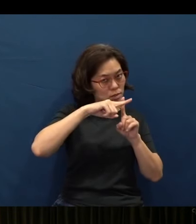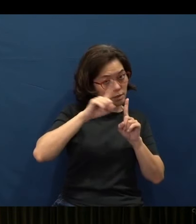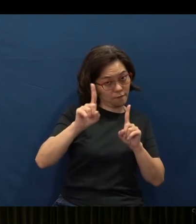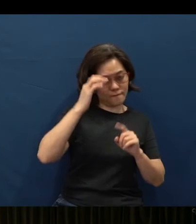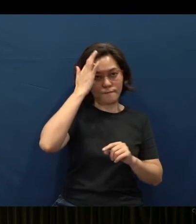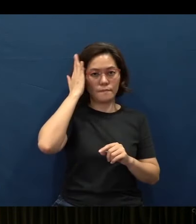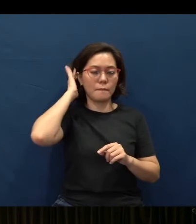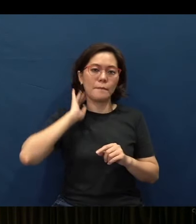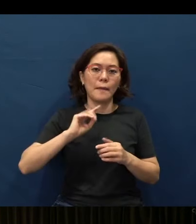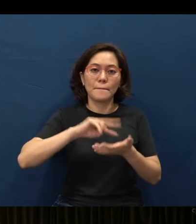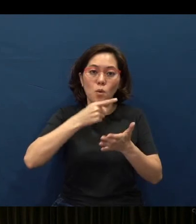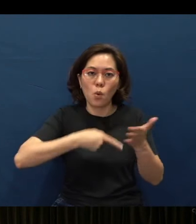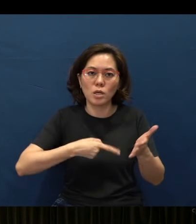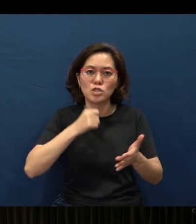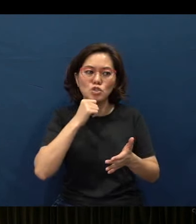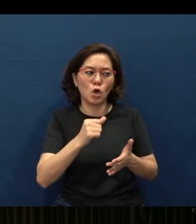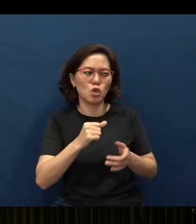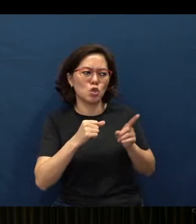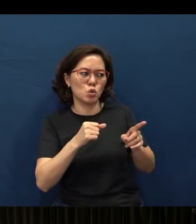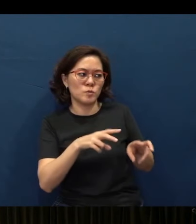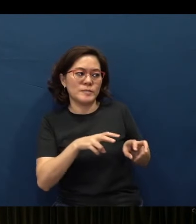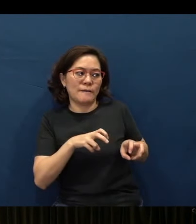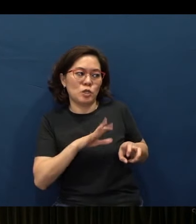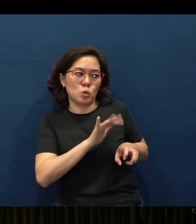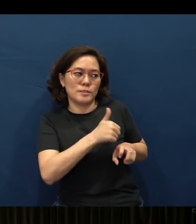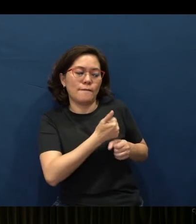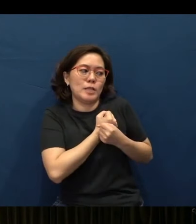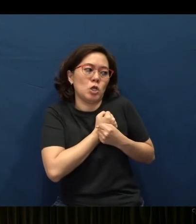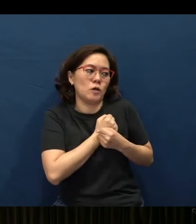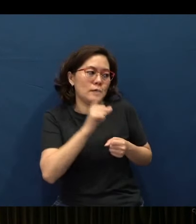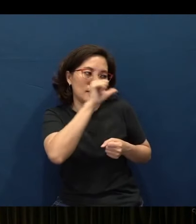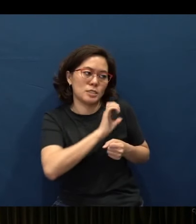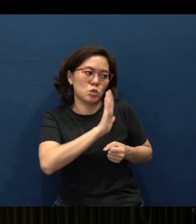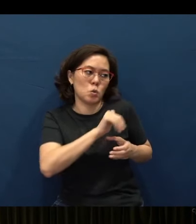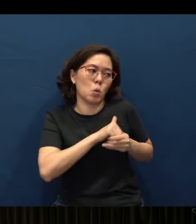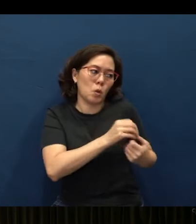In other words, he's not saying that you (should) selfishly love yourself (and) seek your own love - no.